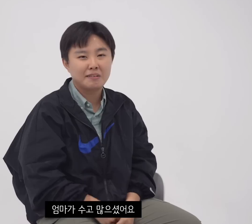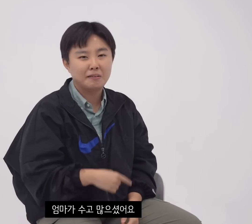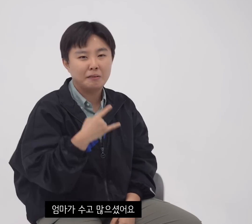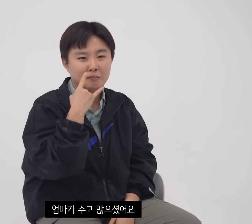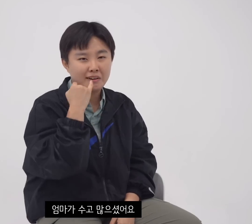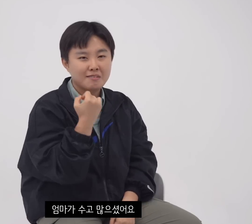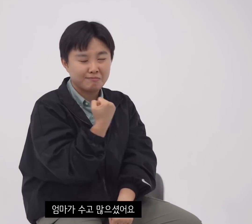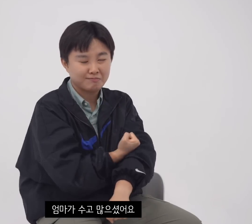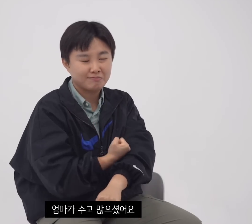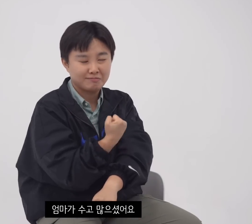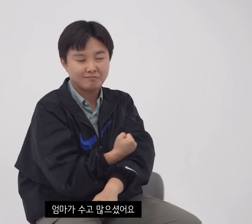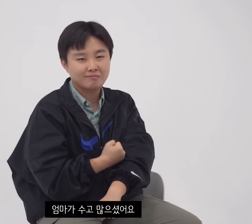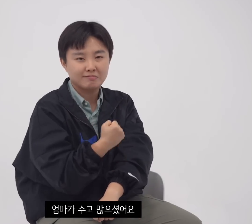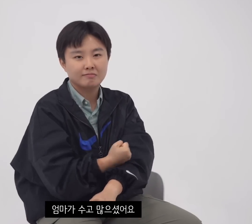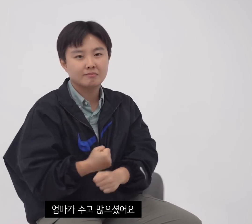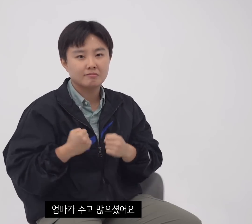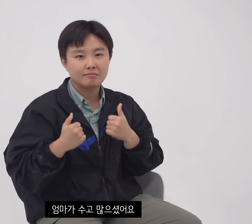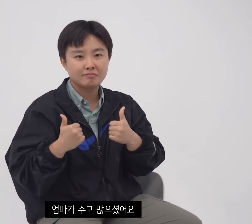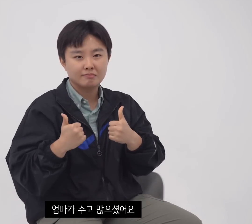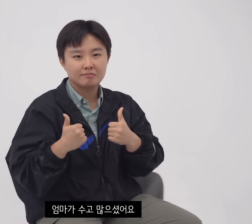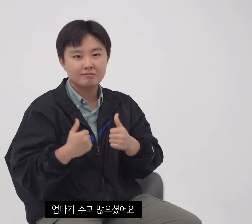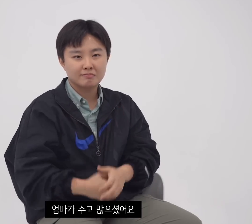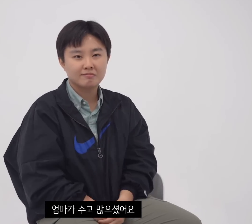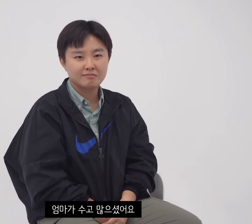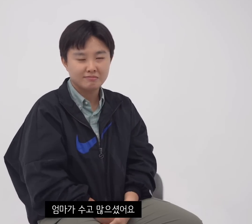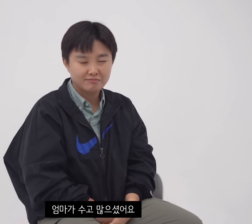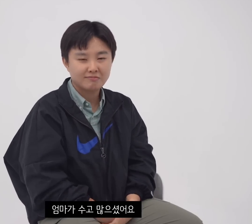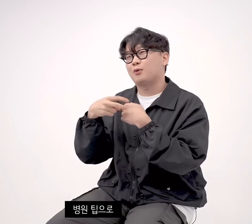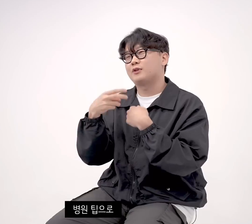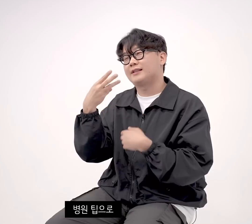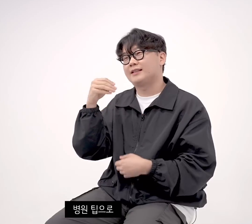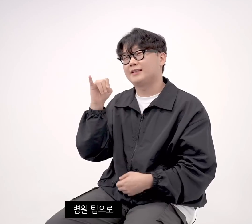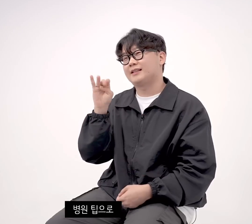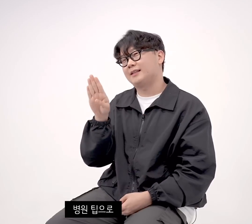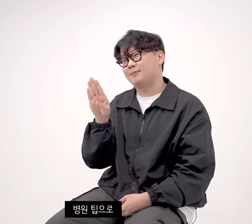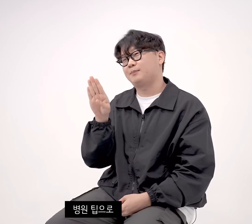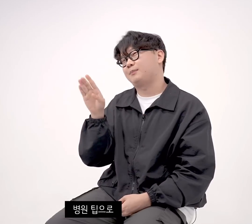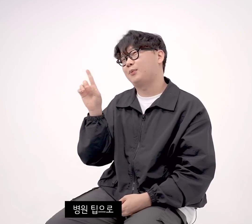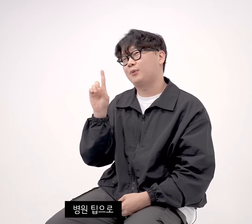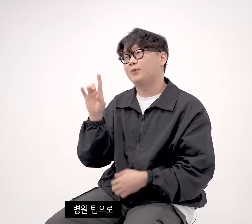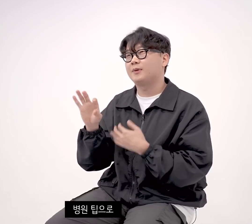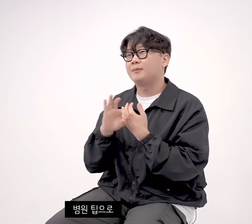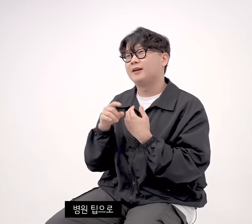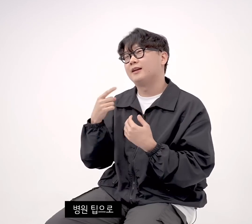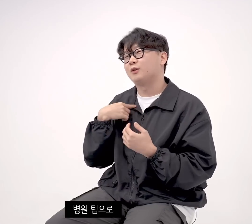Mom did a great job. As a hospital tip,